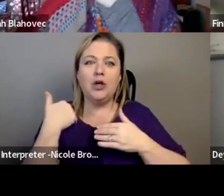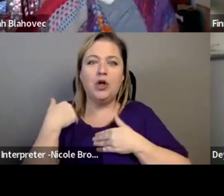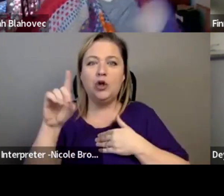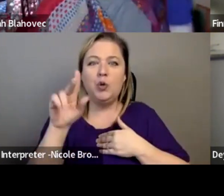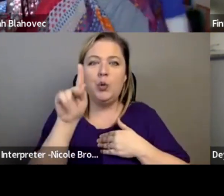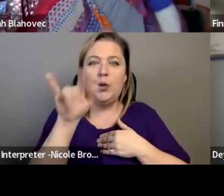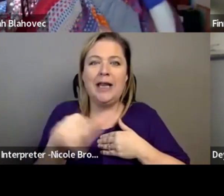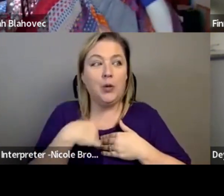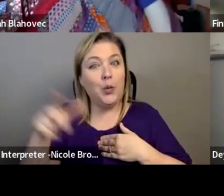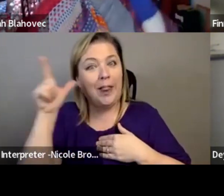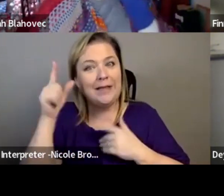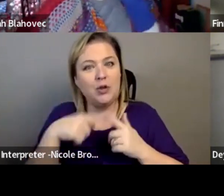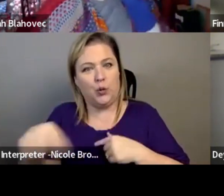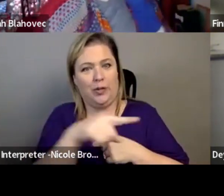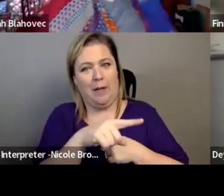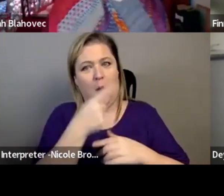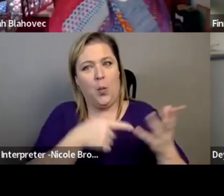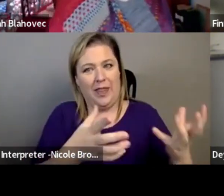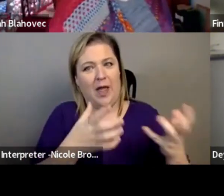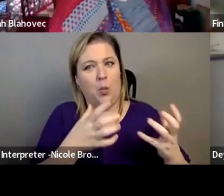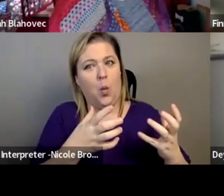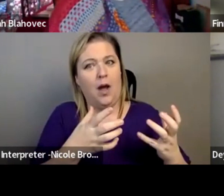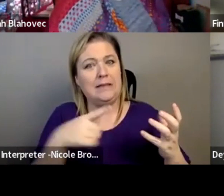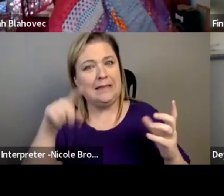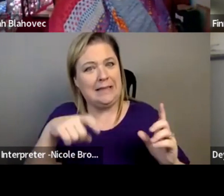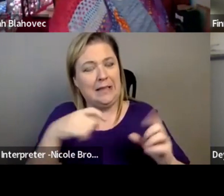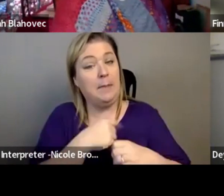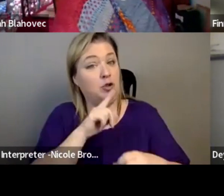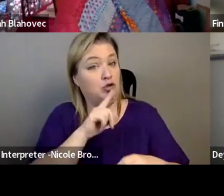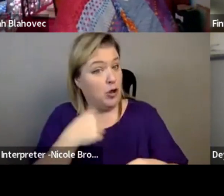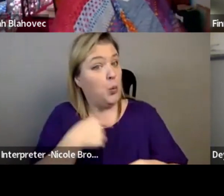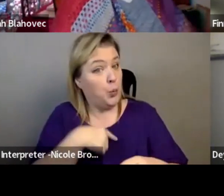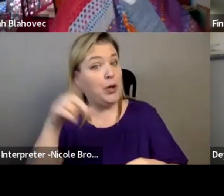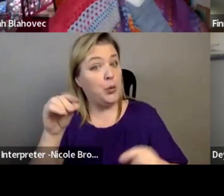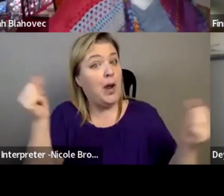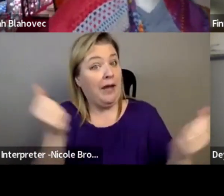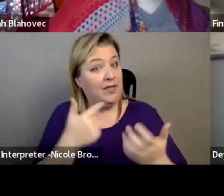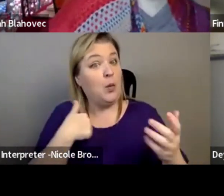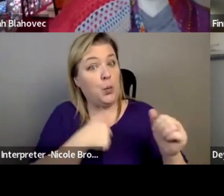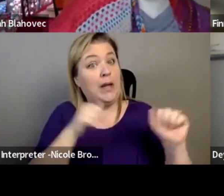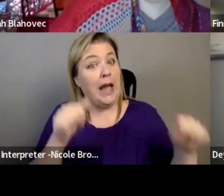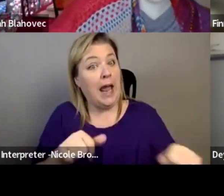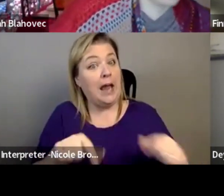listening to what they want, and need to ensure we do all we can and more so that they can